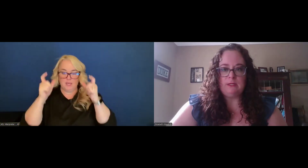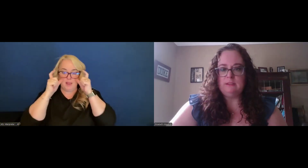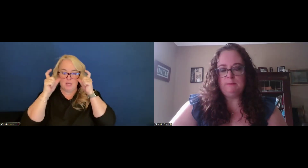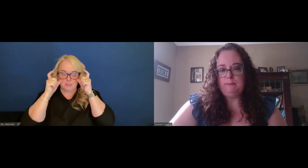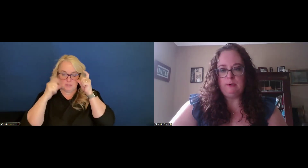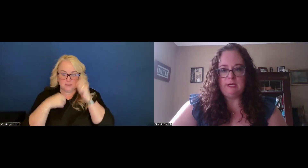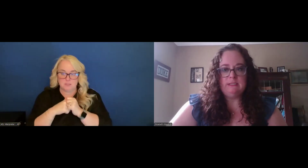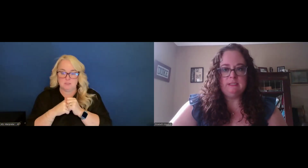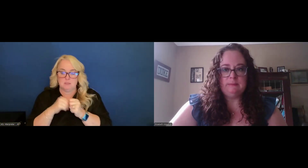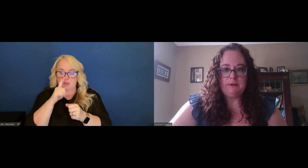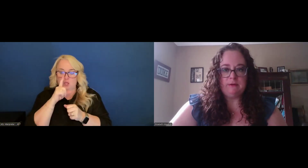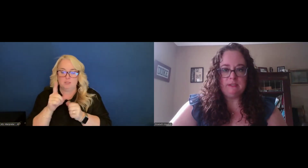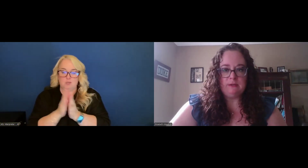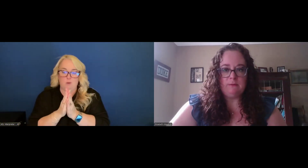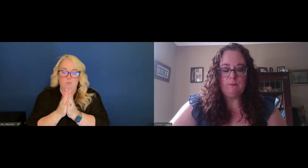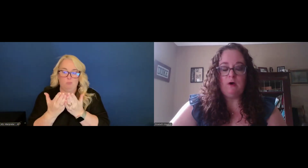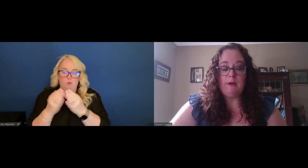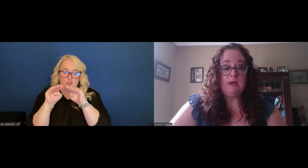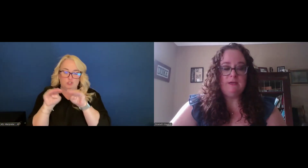and there's a bookcase and some other things on the wall behind